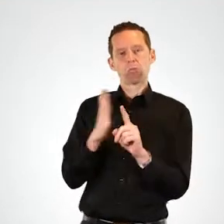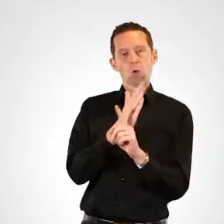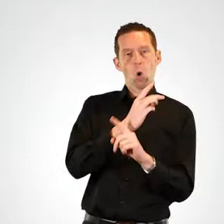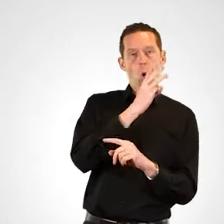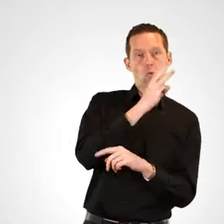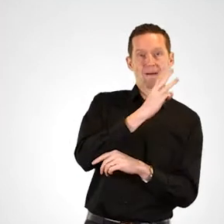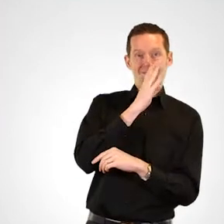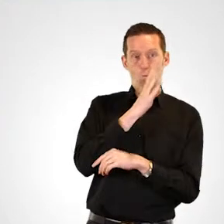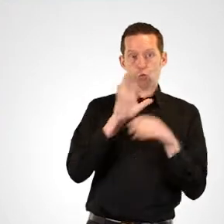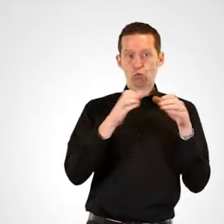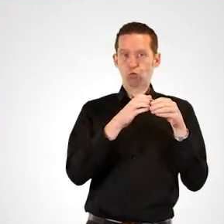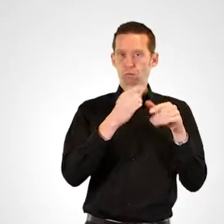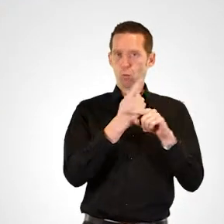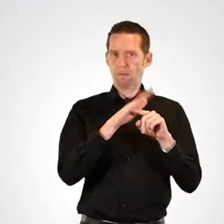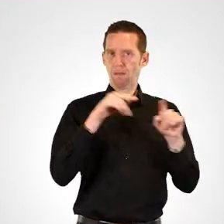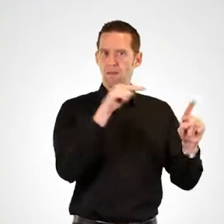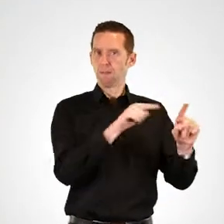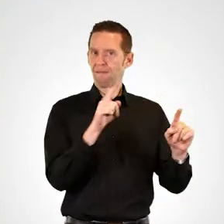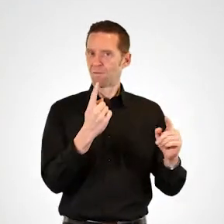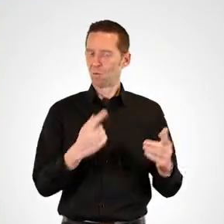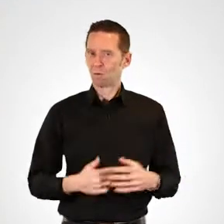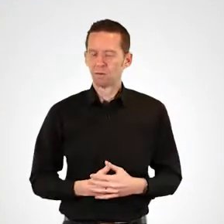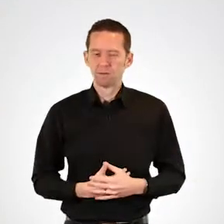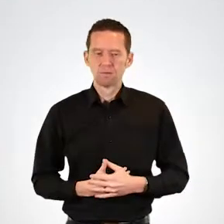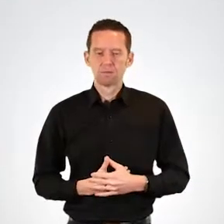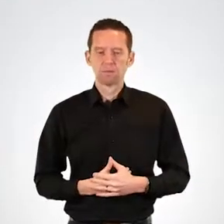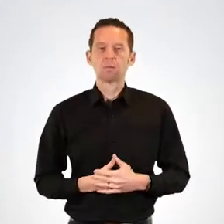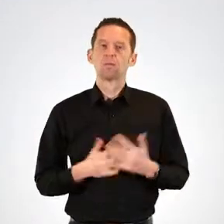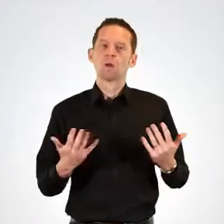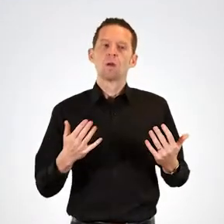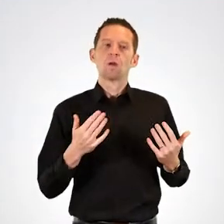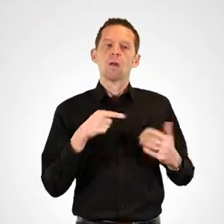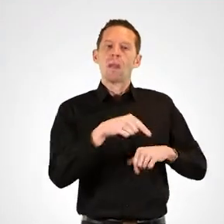the three and four-year-old crowd first. And at this stage, one of the things they're sorting out